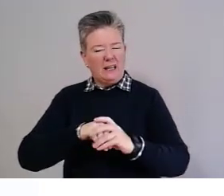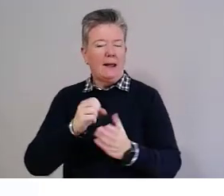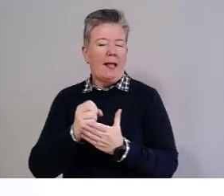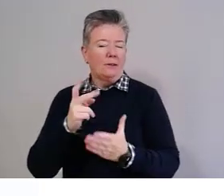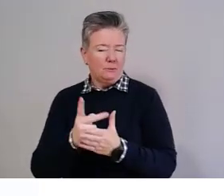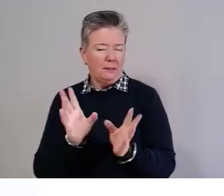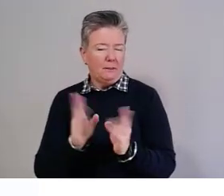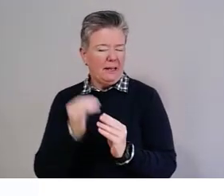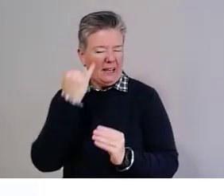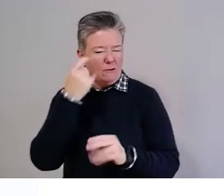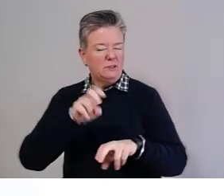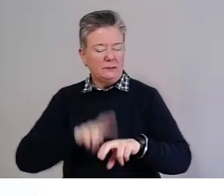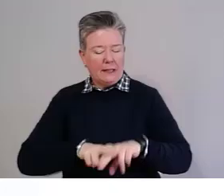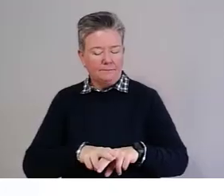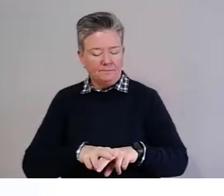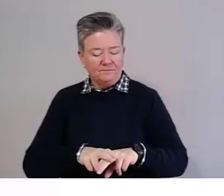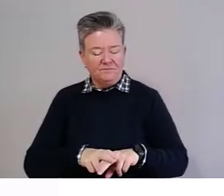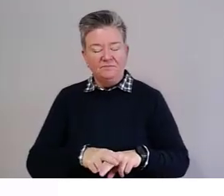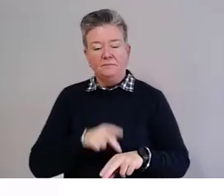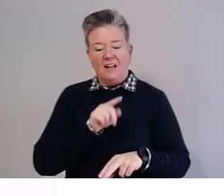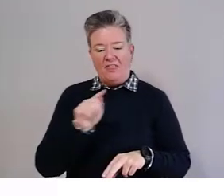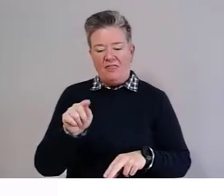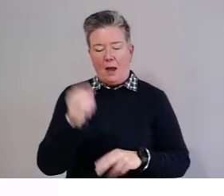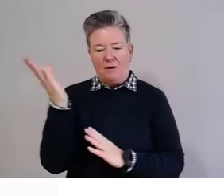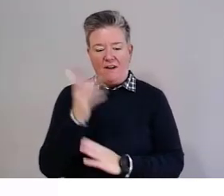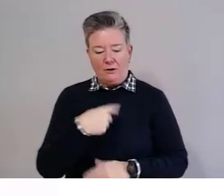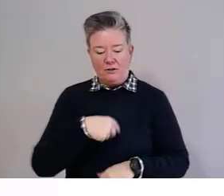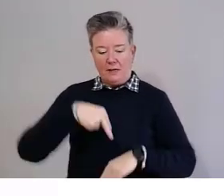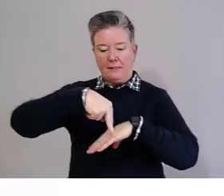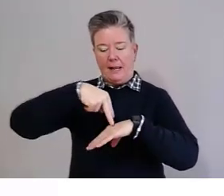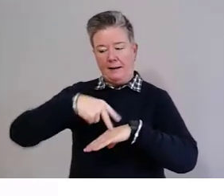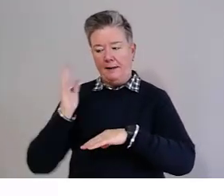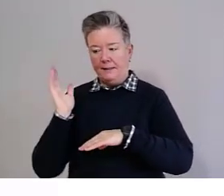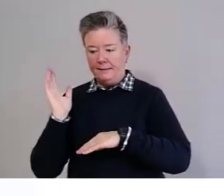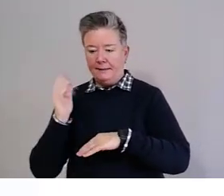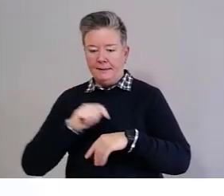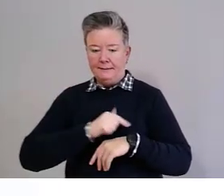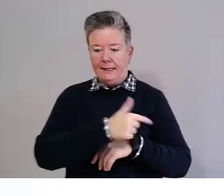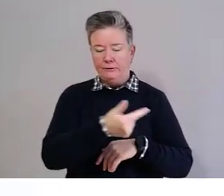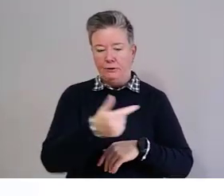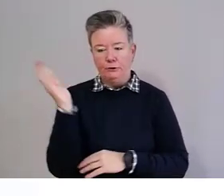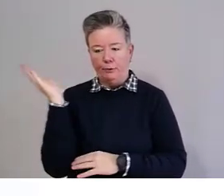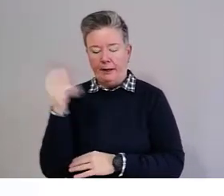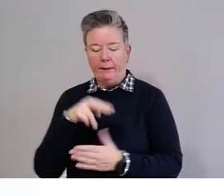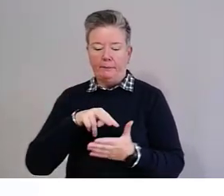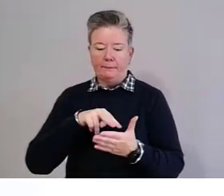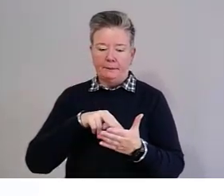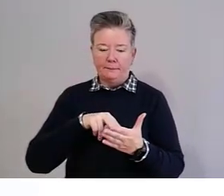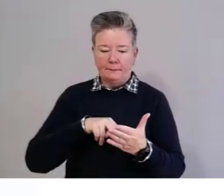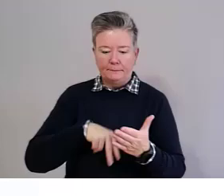where providers have taken turns reading this 15-page, you know, unified